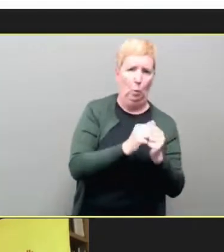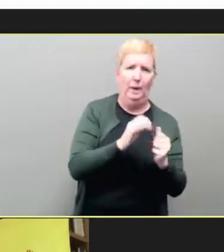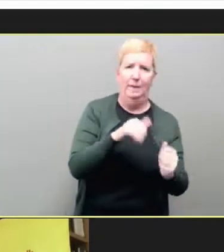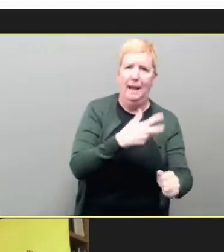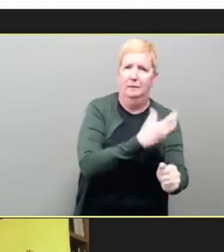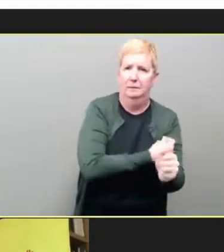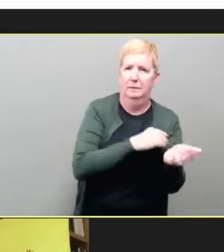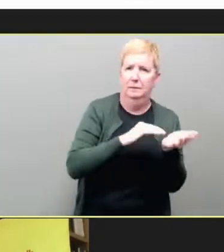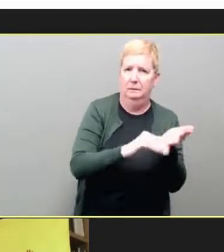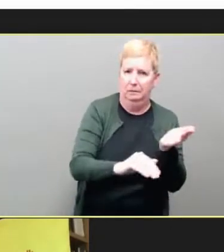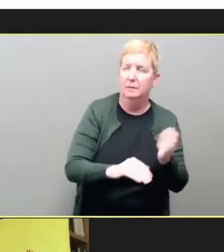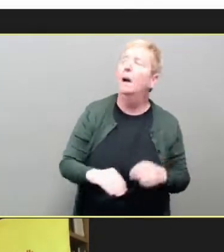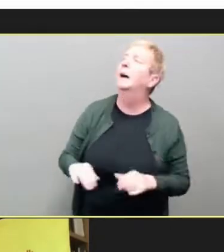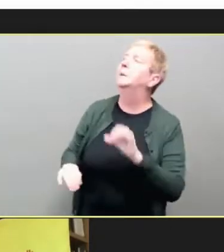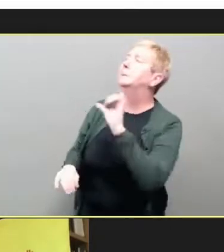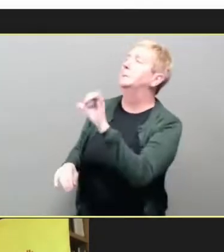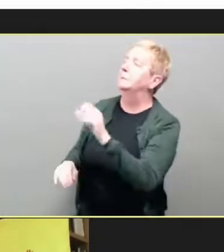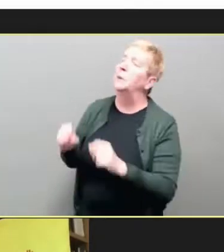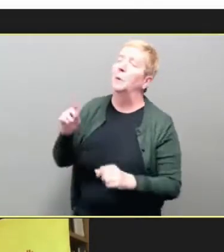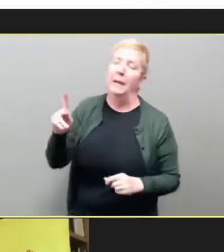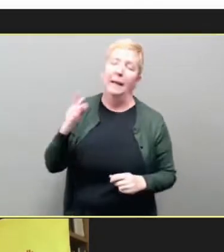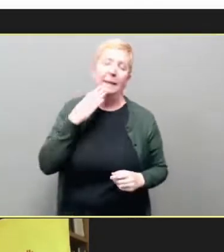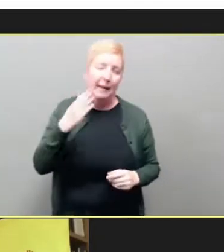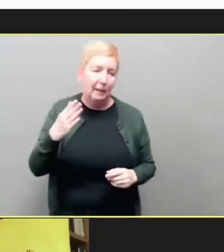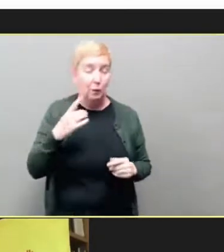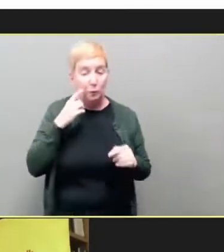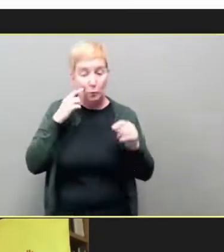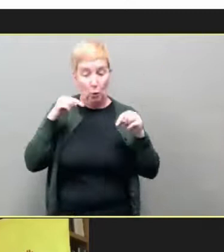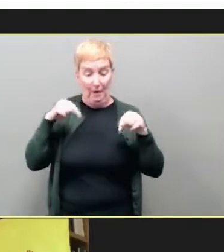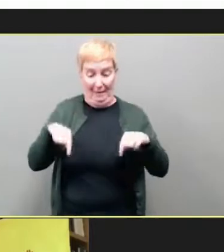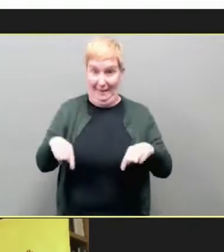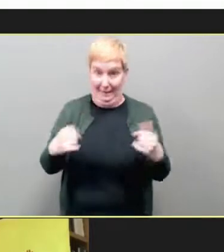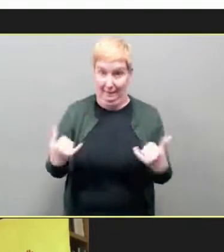you for clarifying. So, you know, at this point, given that it's an Eu A